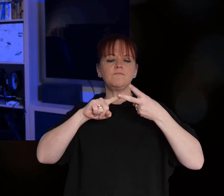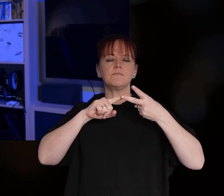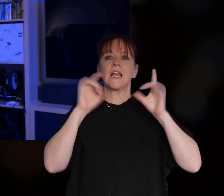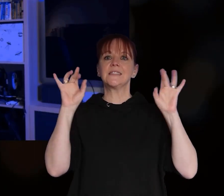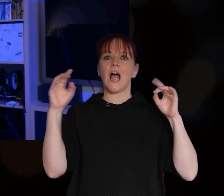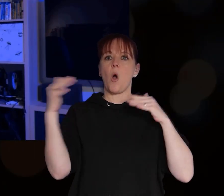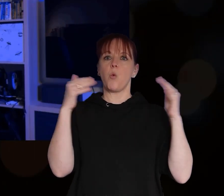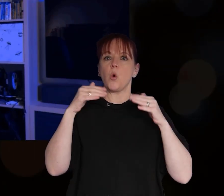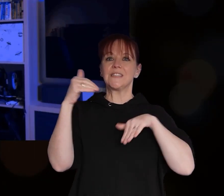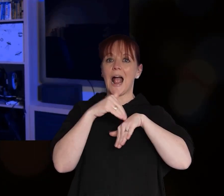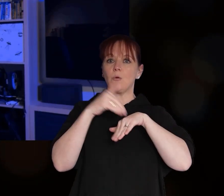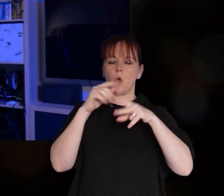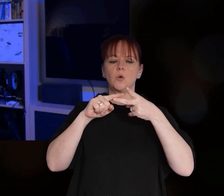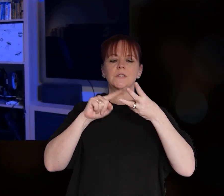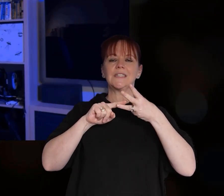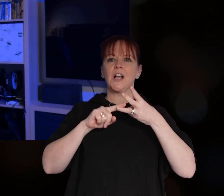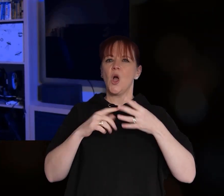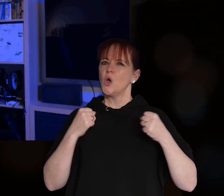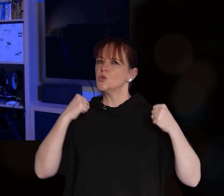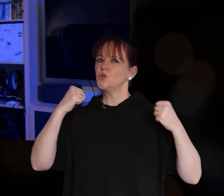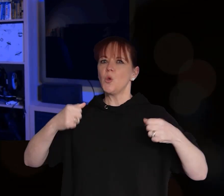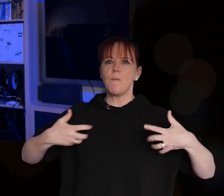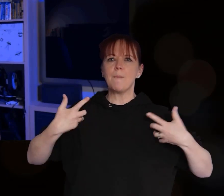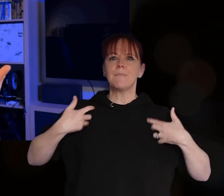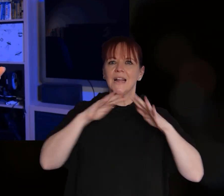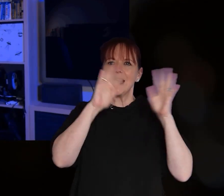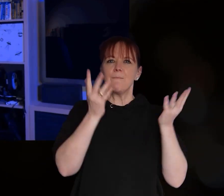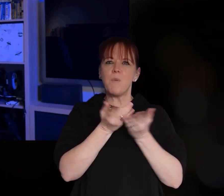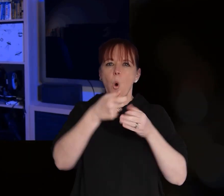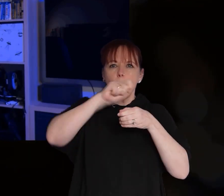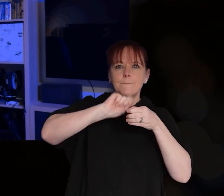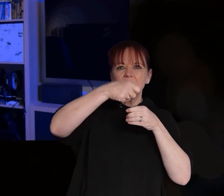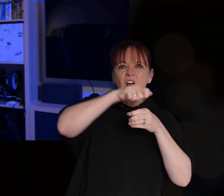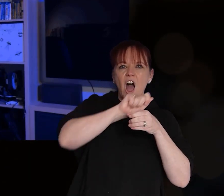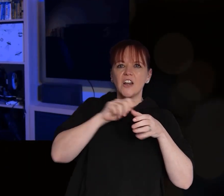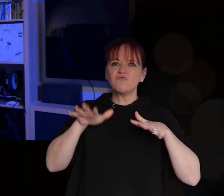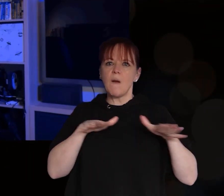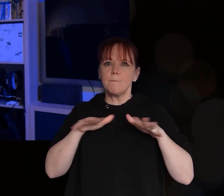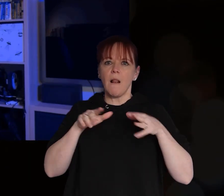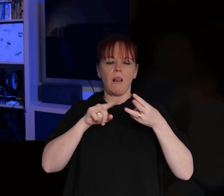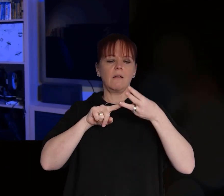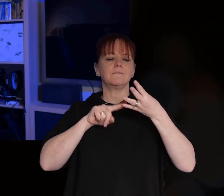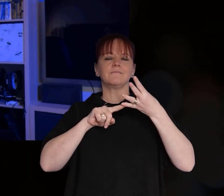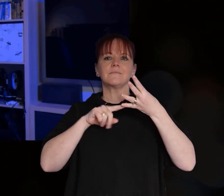Super Monkey Ball Banana Rumble, love that name, Dragon Age: Veilguard and Botany Manor.